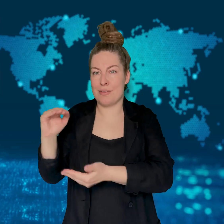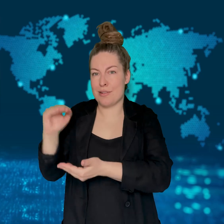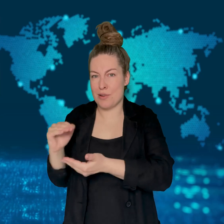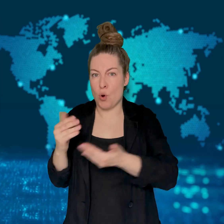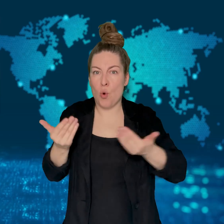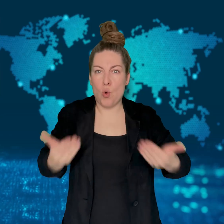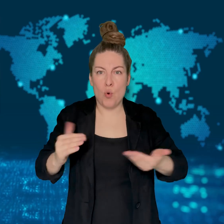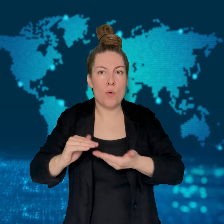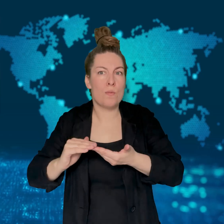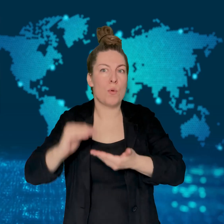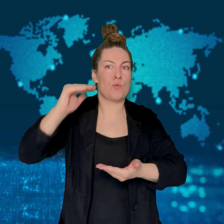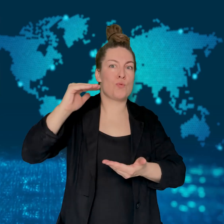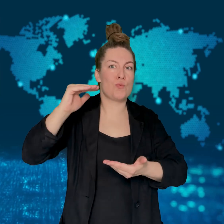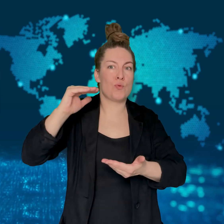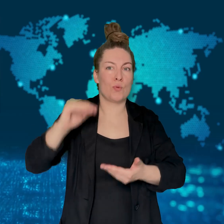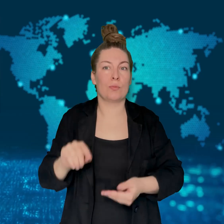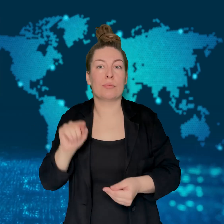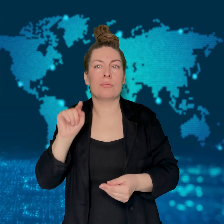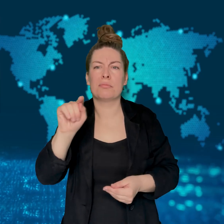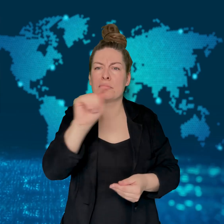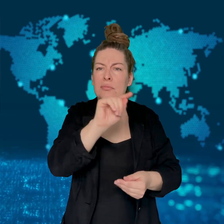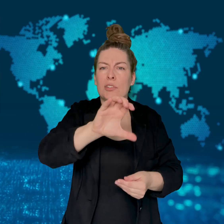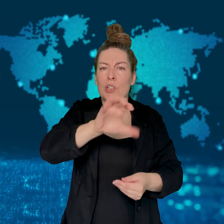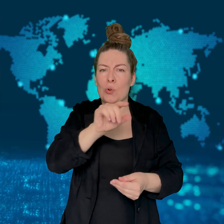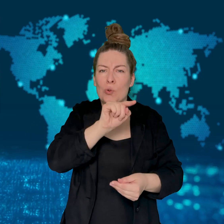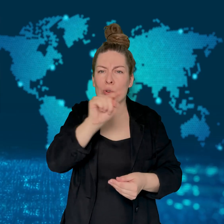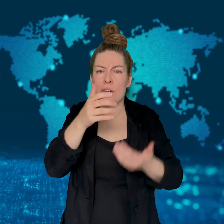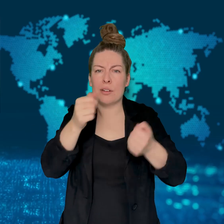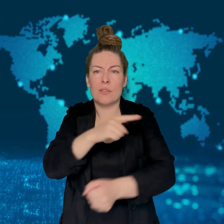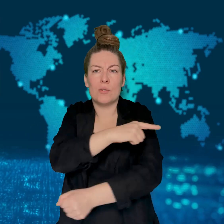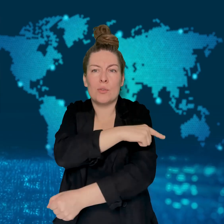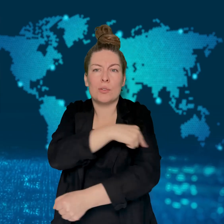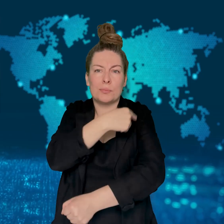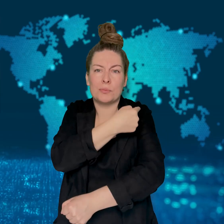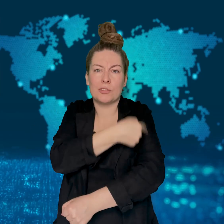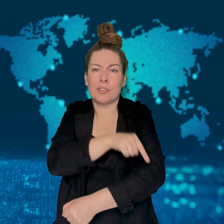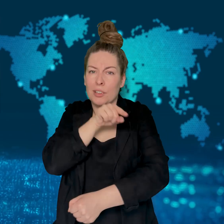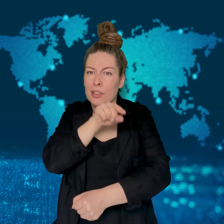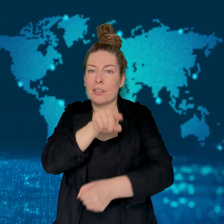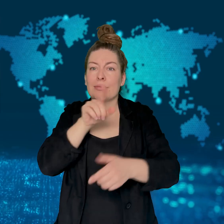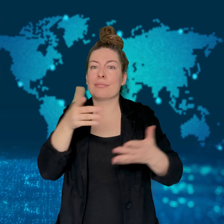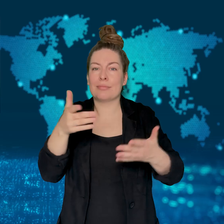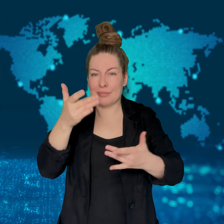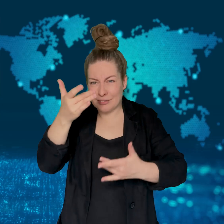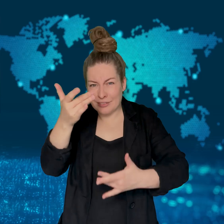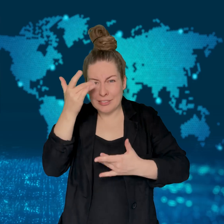One of its facilities has reported 2,000 Dengue patients this year,